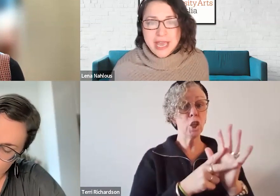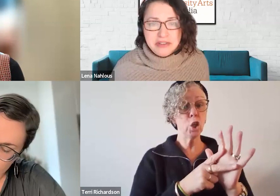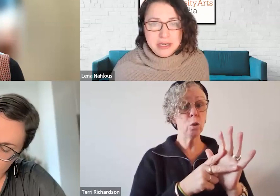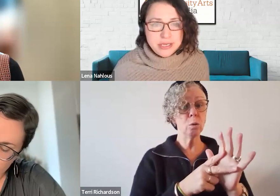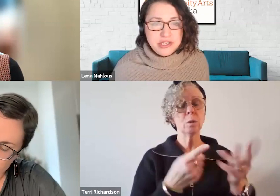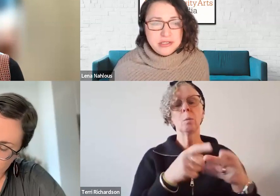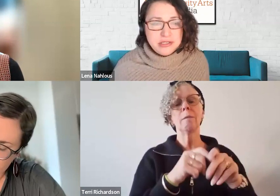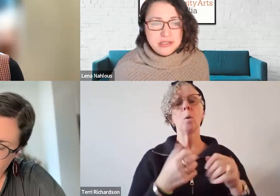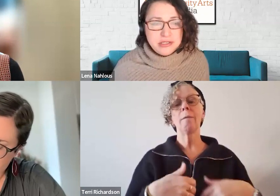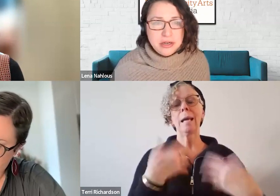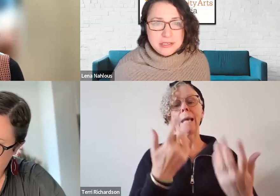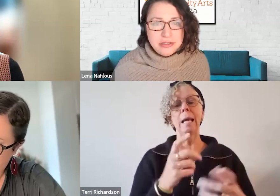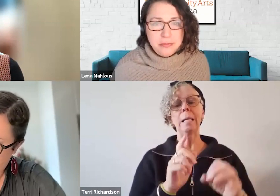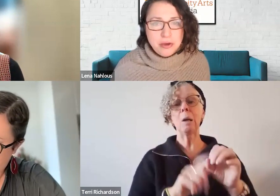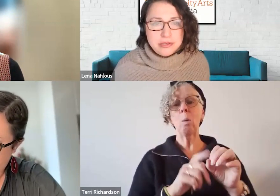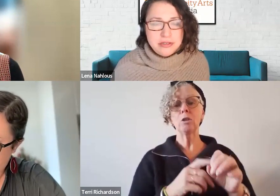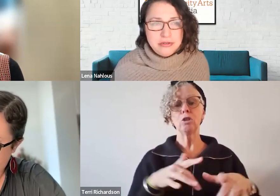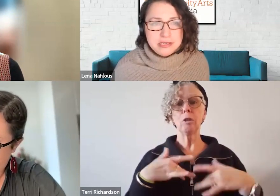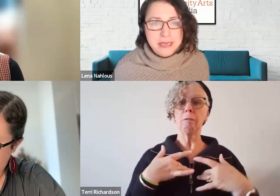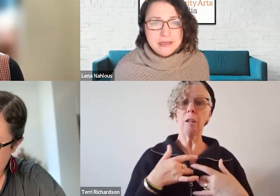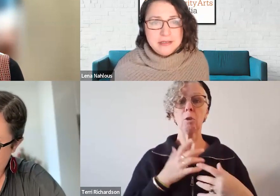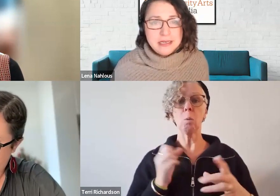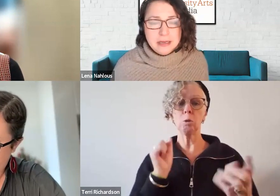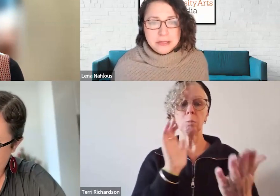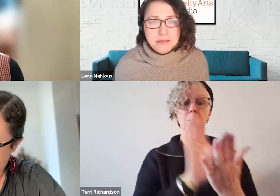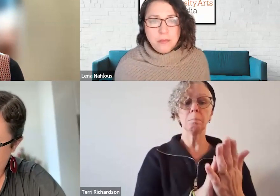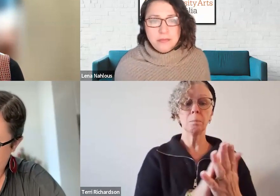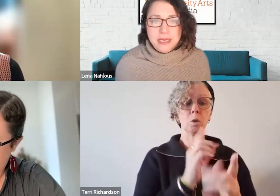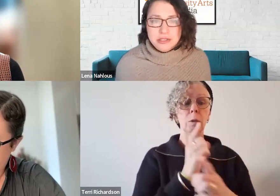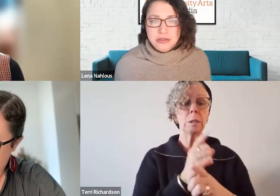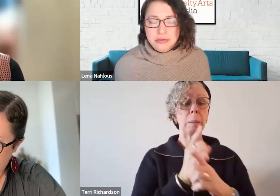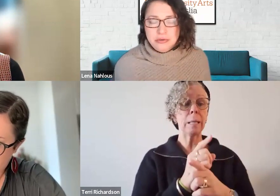If you have any questions that you'd like to pose to the speakers, please pop them into the...